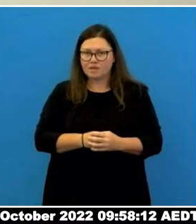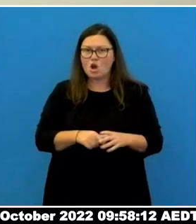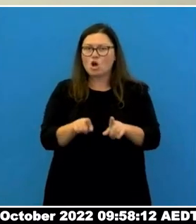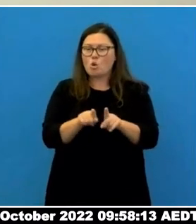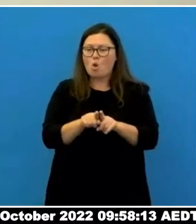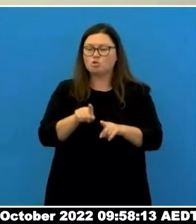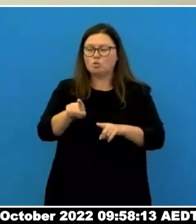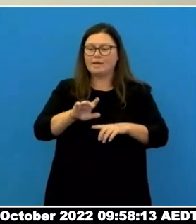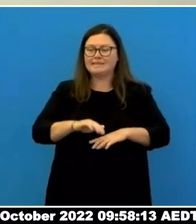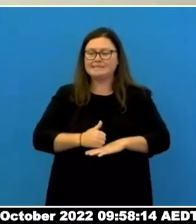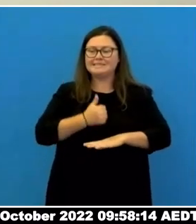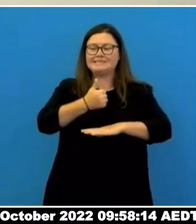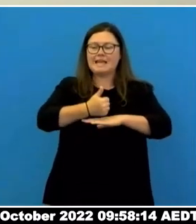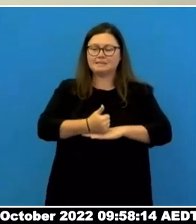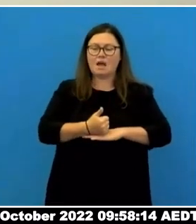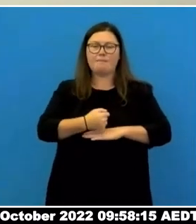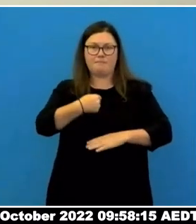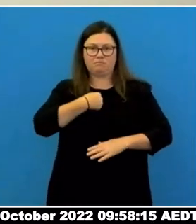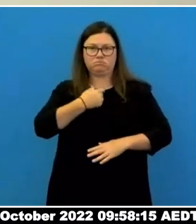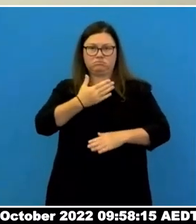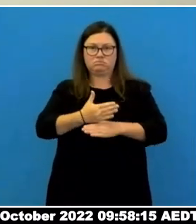within the Australian Human Rights Commission.